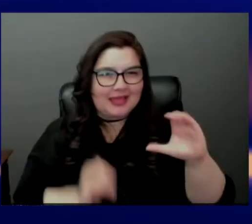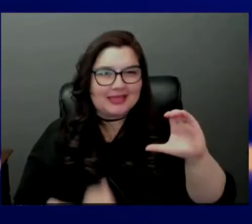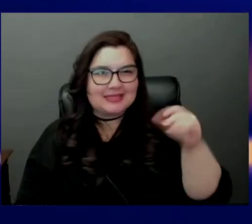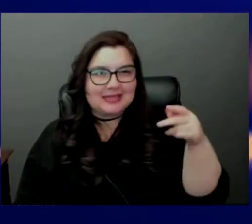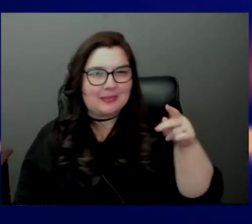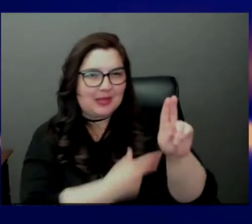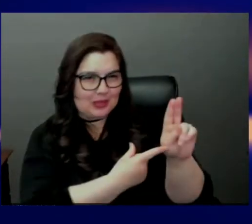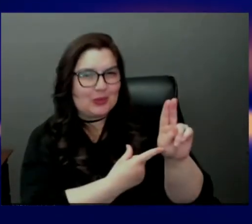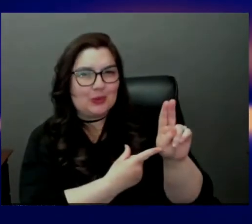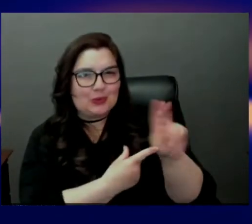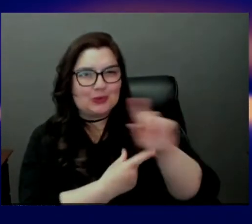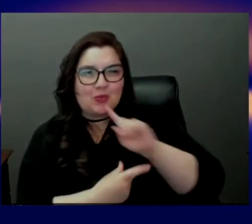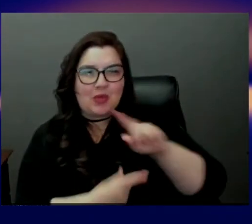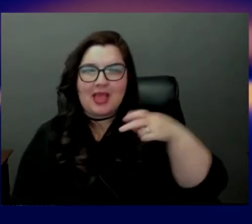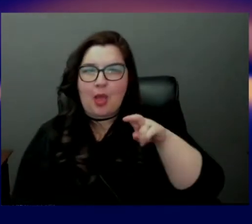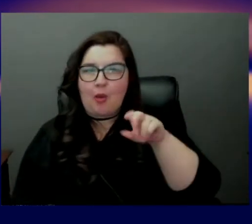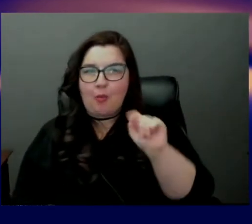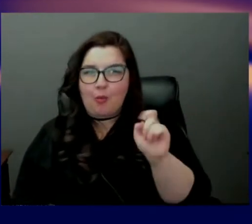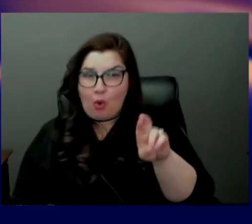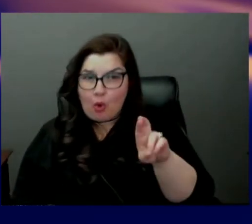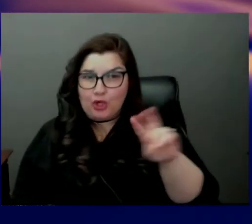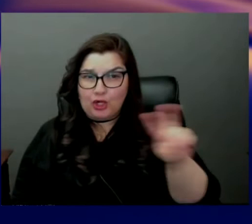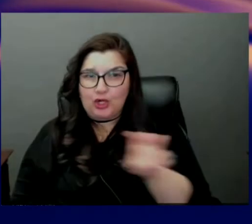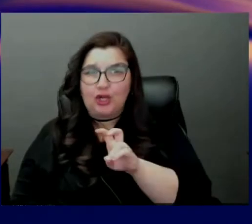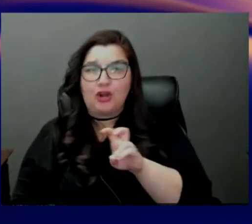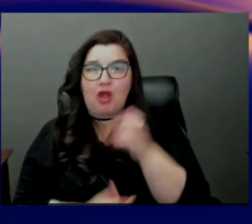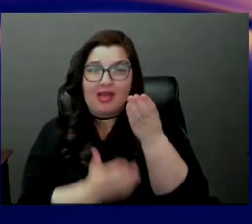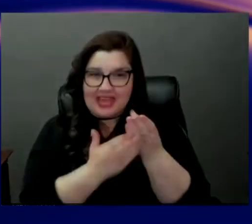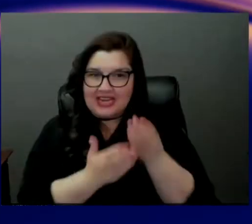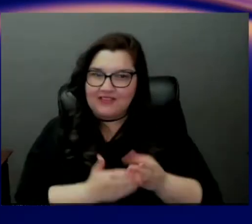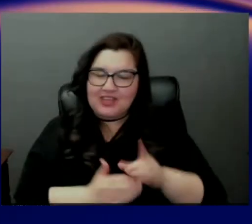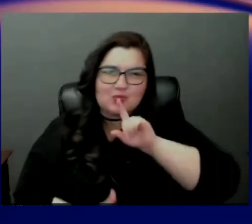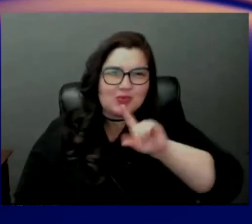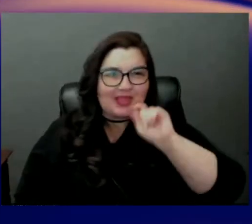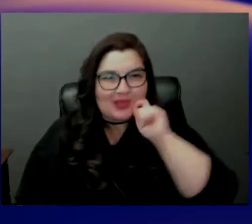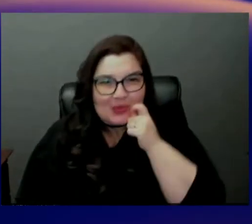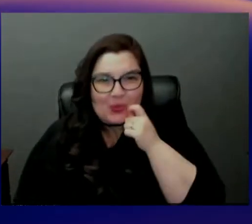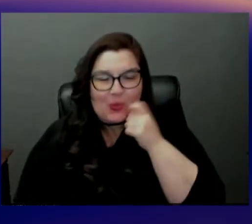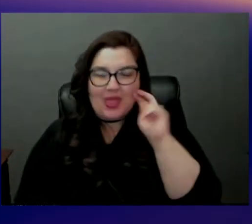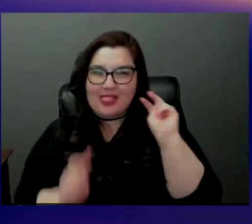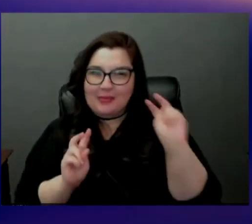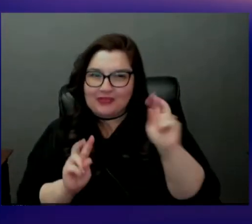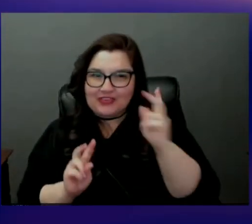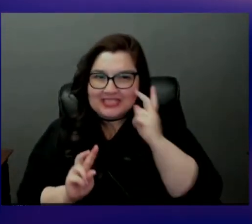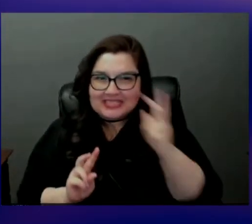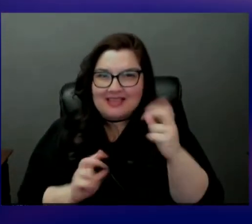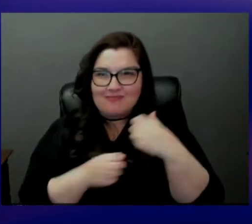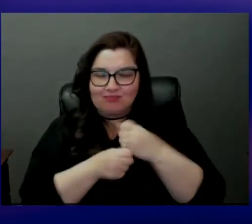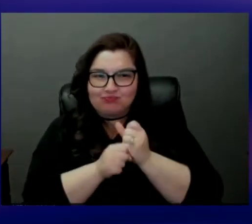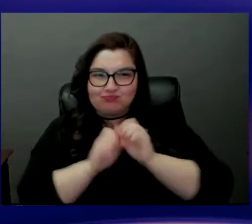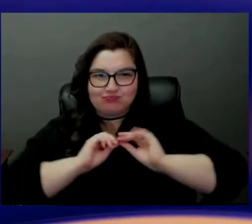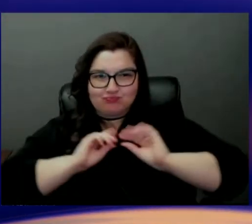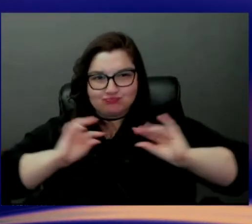is actually really, really cool. And I'm looking forward to seeing, seeing that get into widespread use. Yeah, I think so.